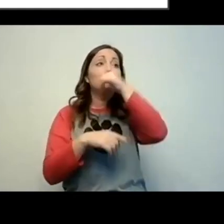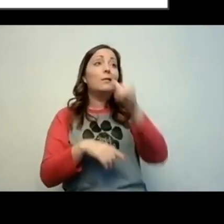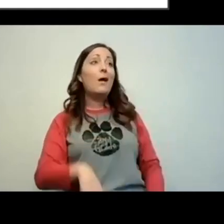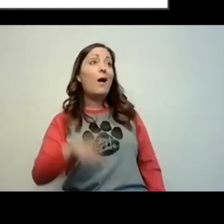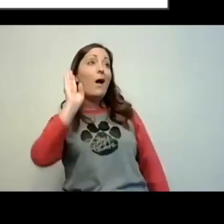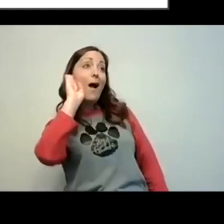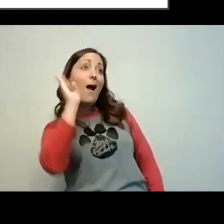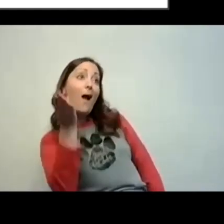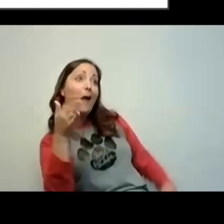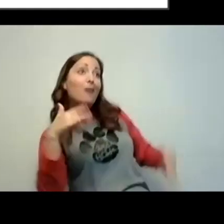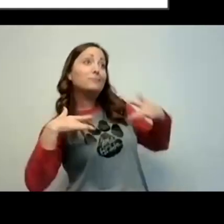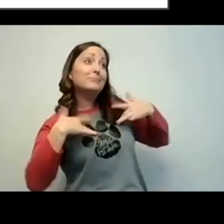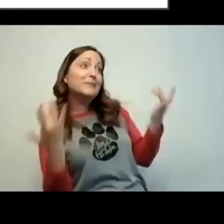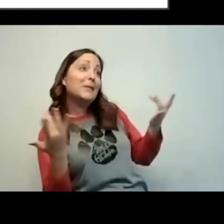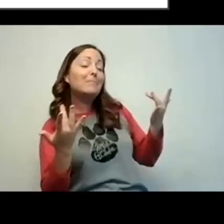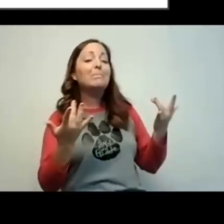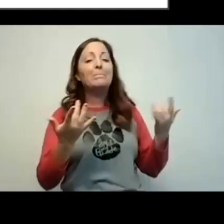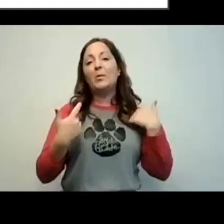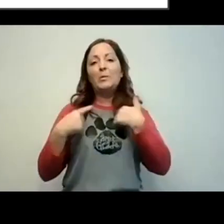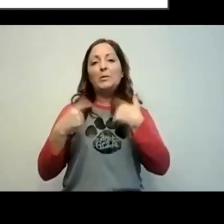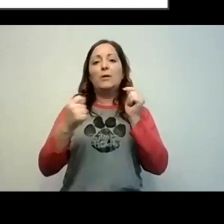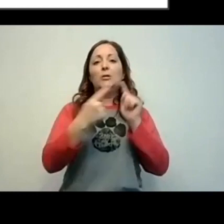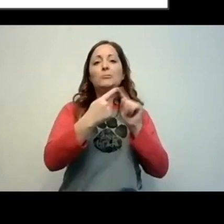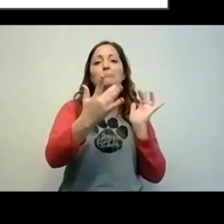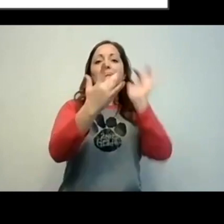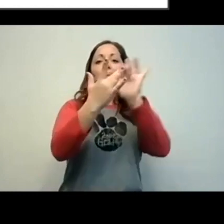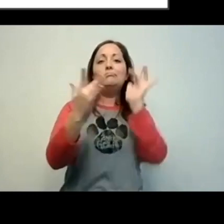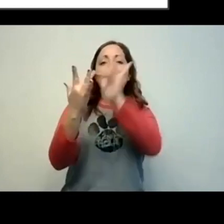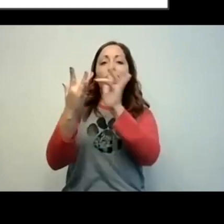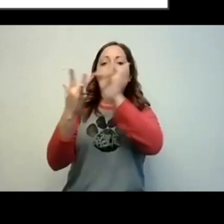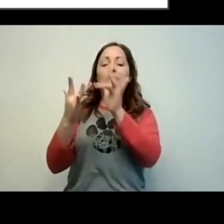when we went to distance learning was the lack of community,